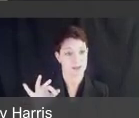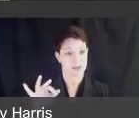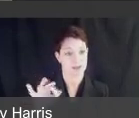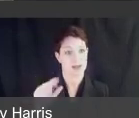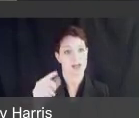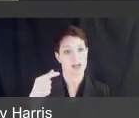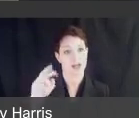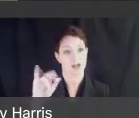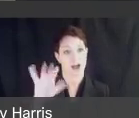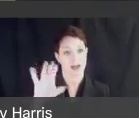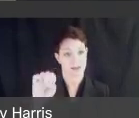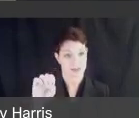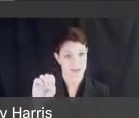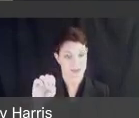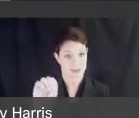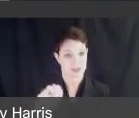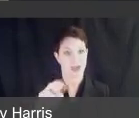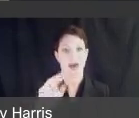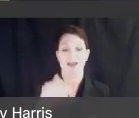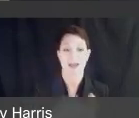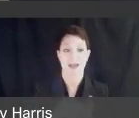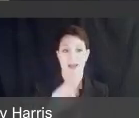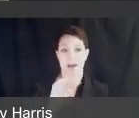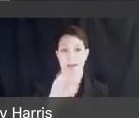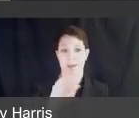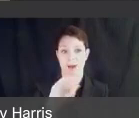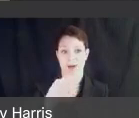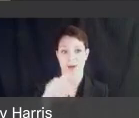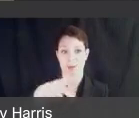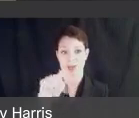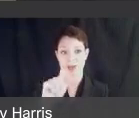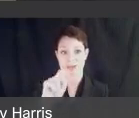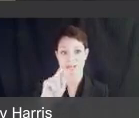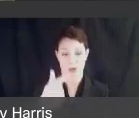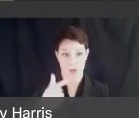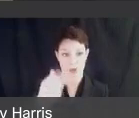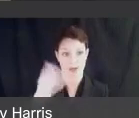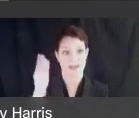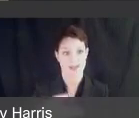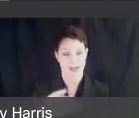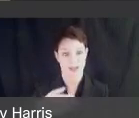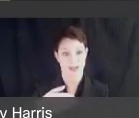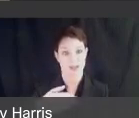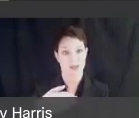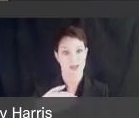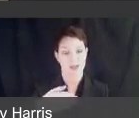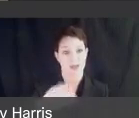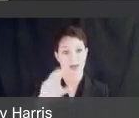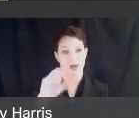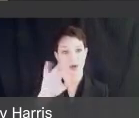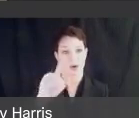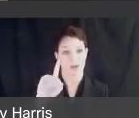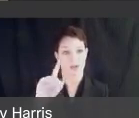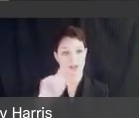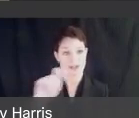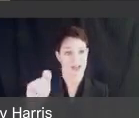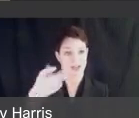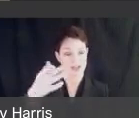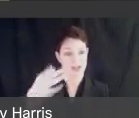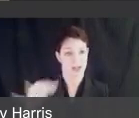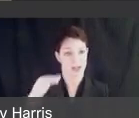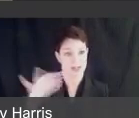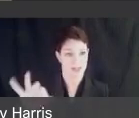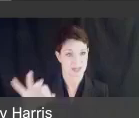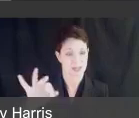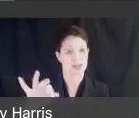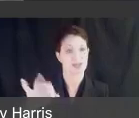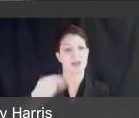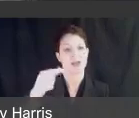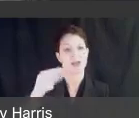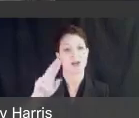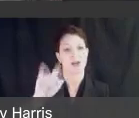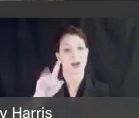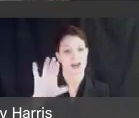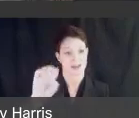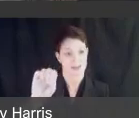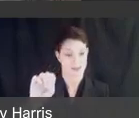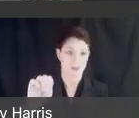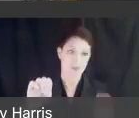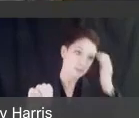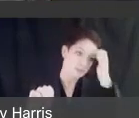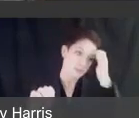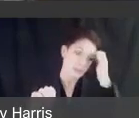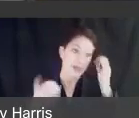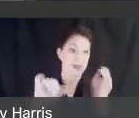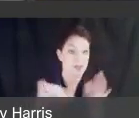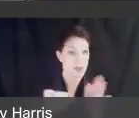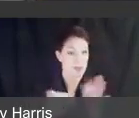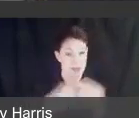So www.montcopa.org/COVID-19Guidance. This page has all of the updated orders